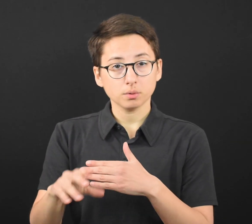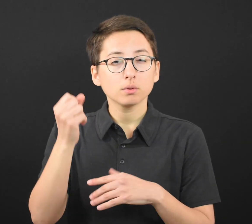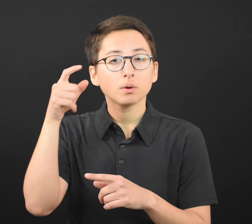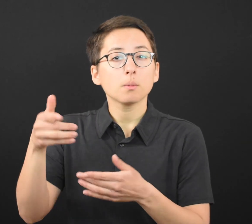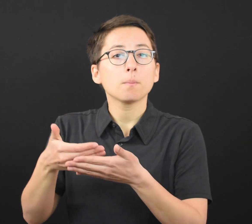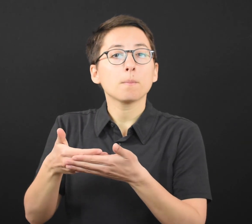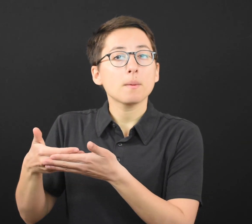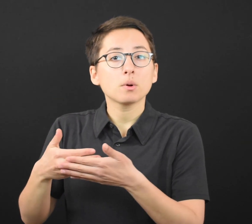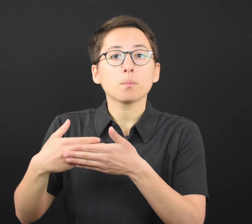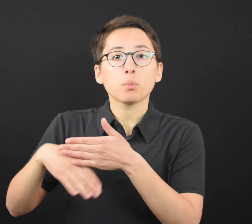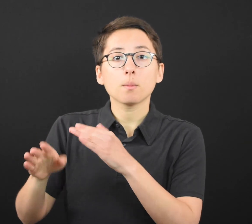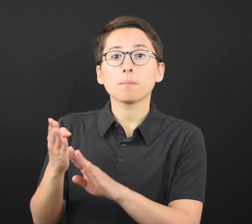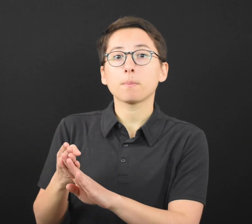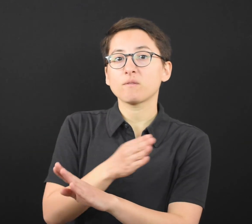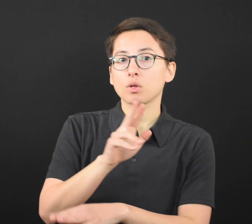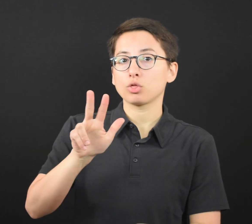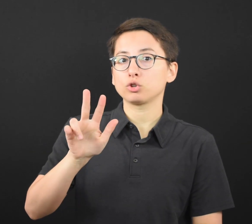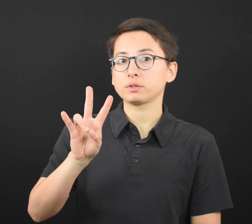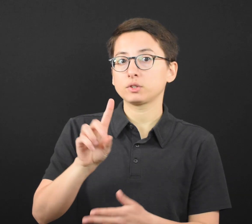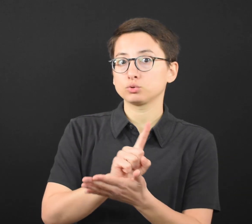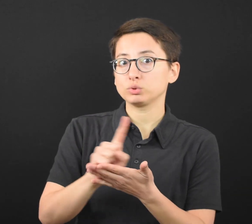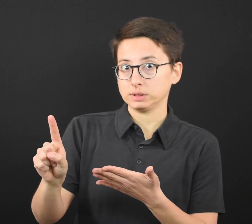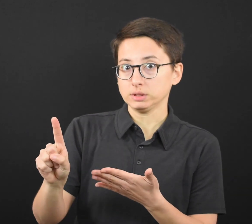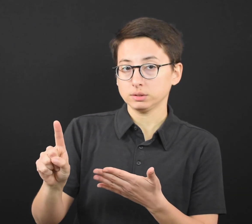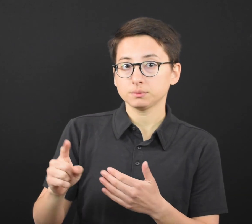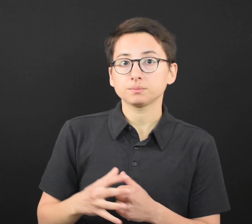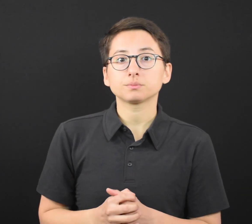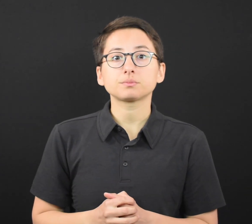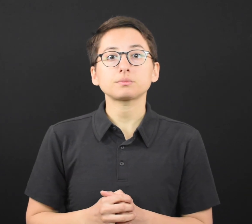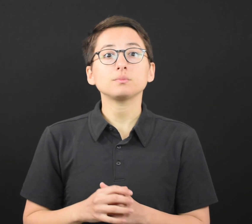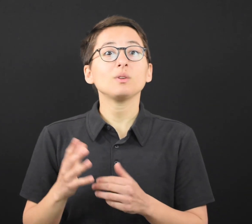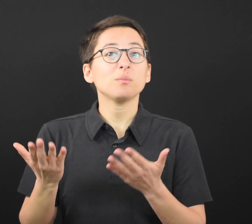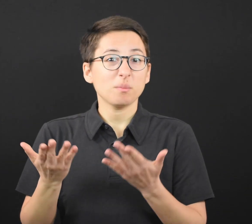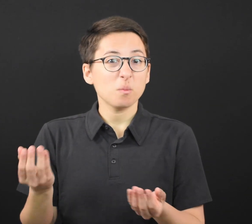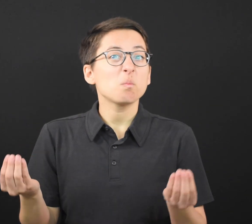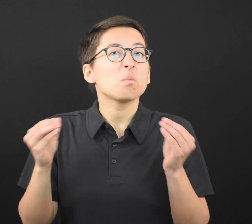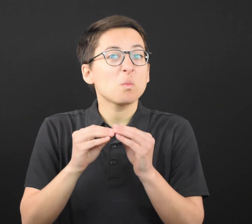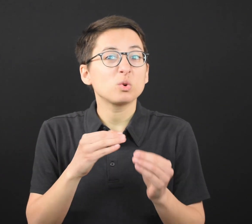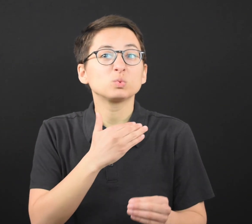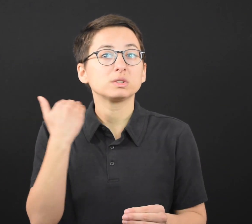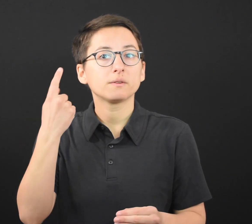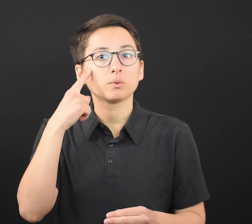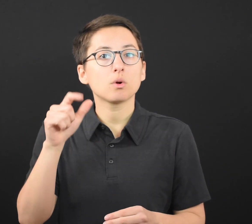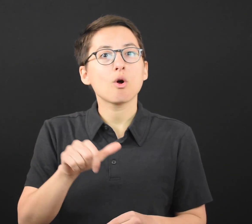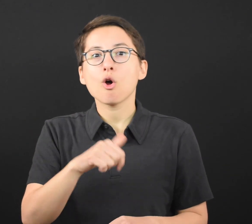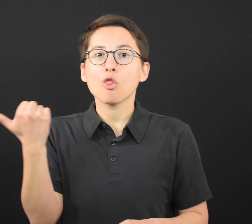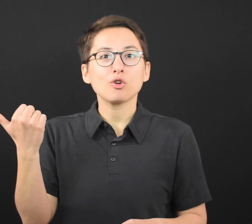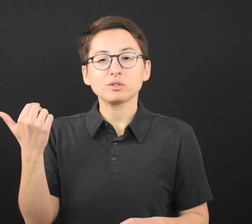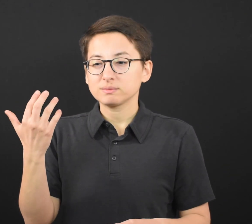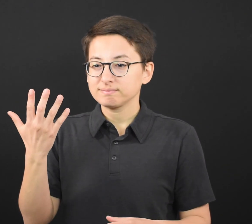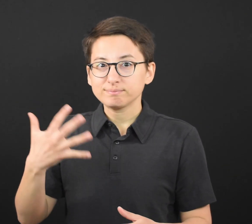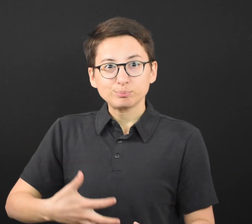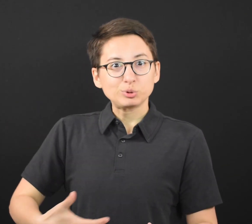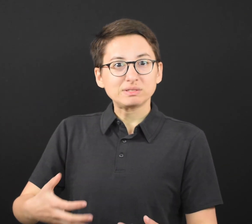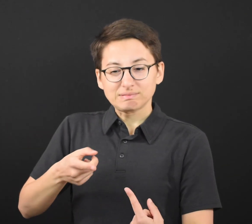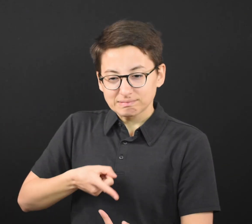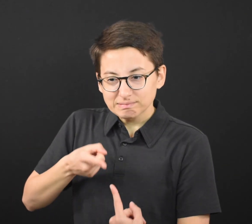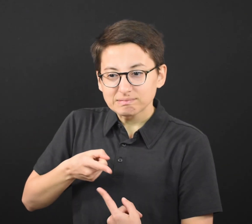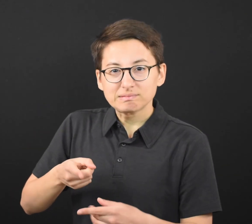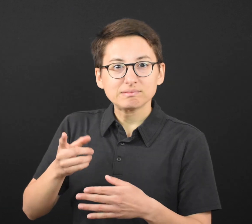the baby earlier than 37 weeks) and might be at increased risk for other poor pregnancy outcomes.